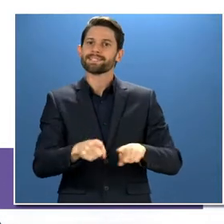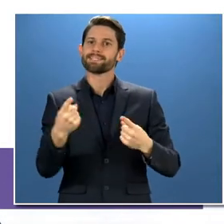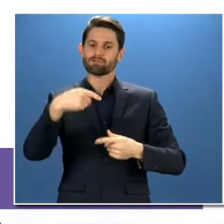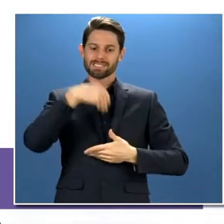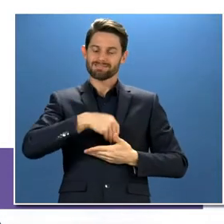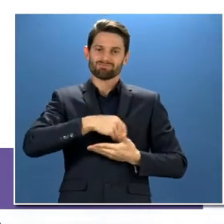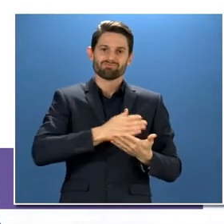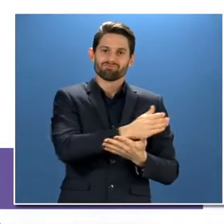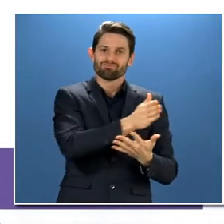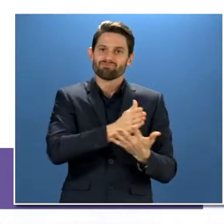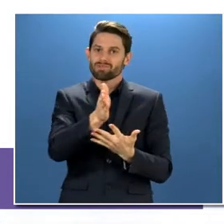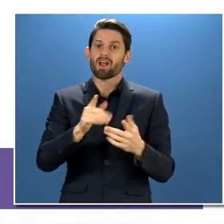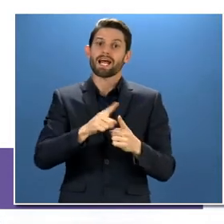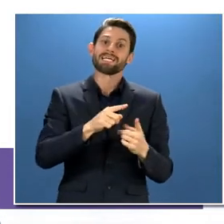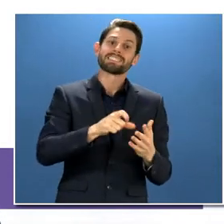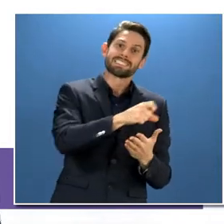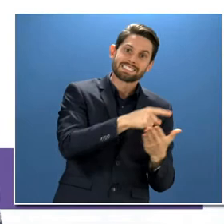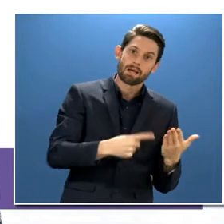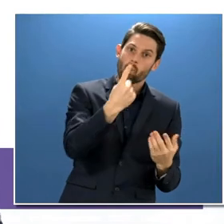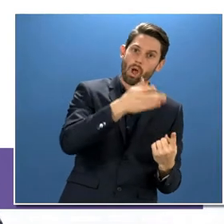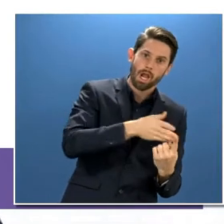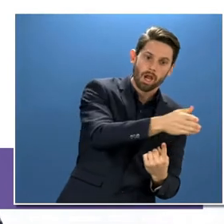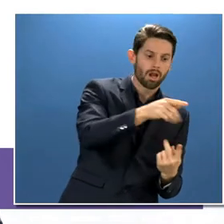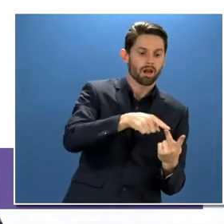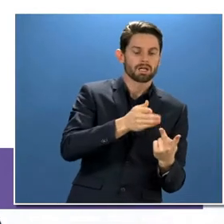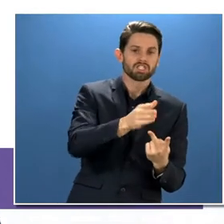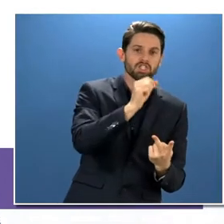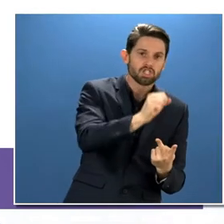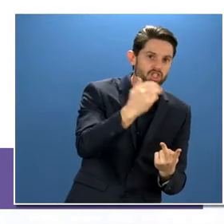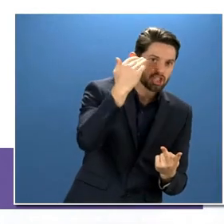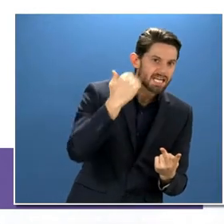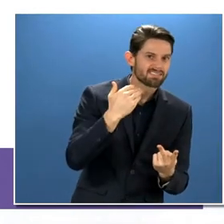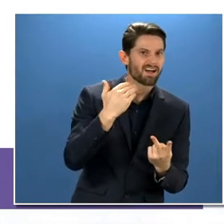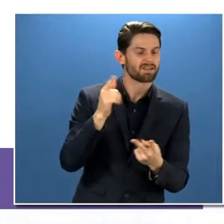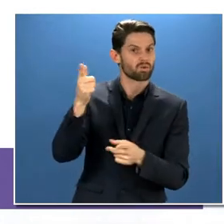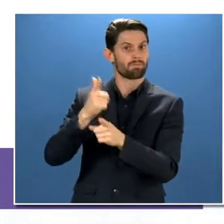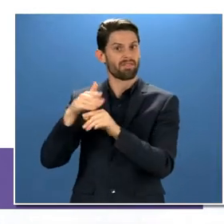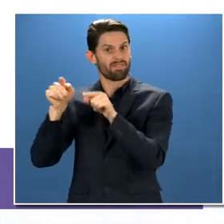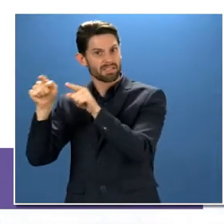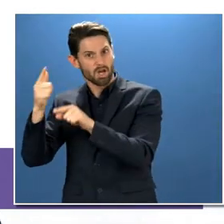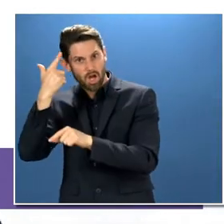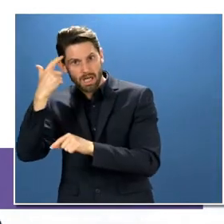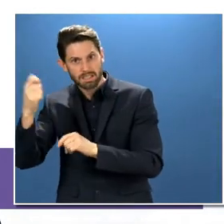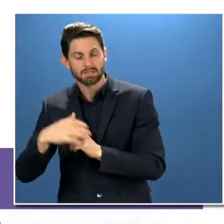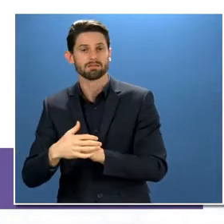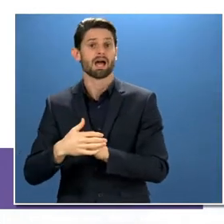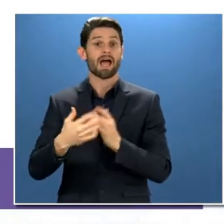as a cross-cutting theme. And in areas such as employment and housing, it is both progressive and